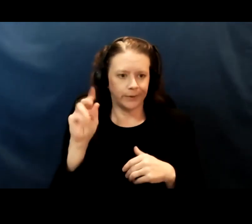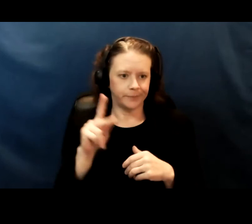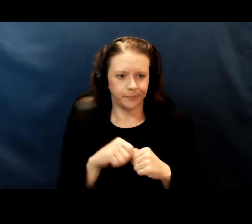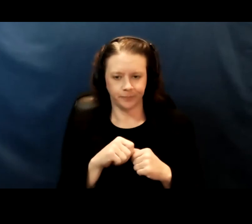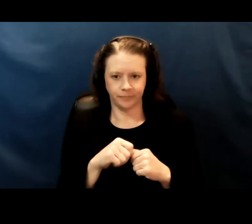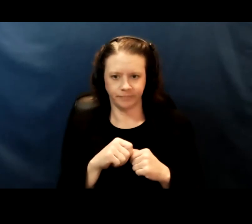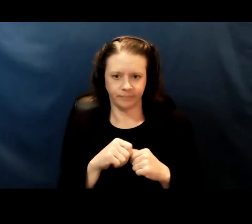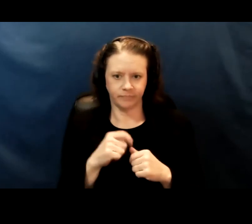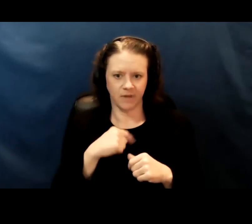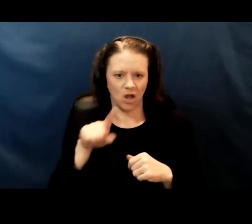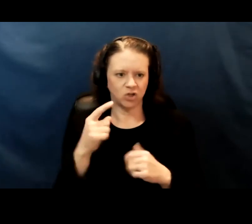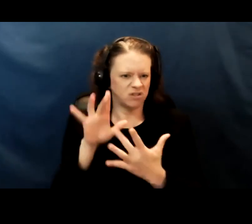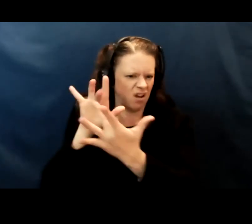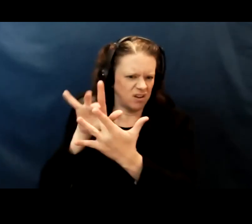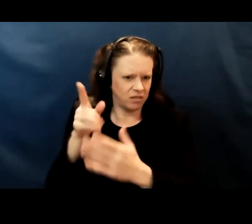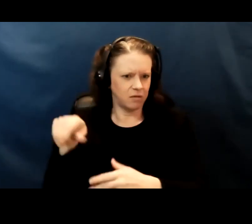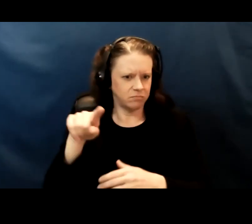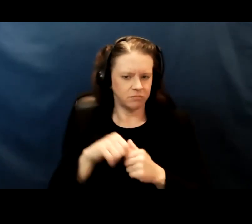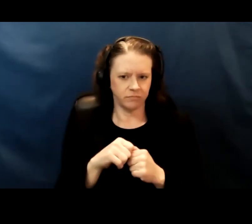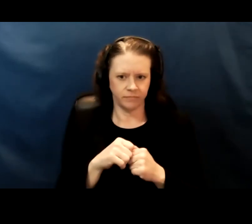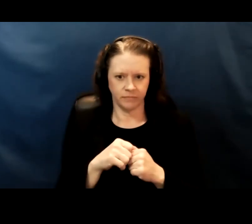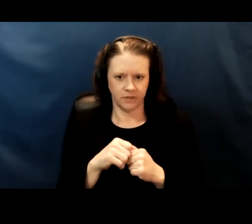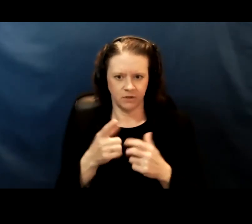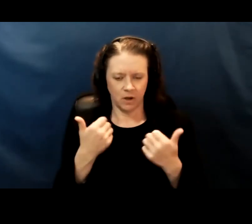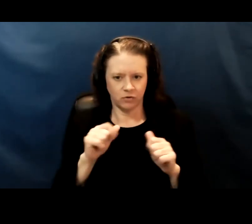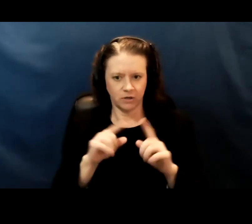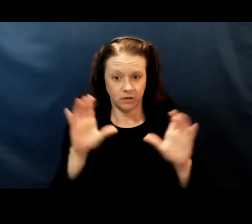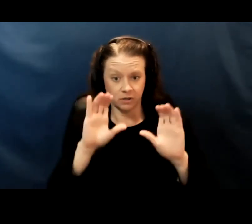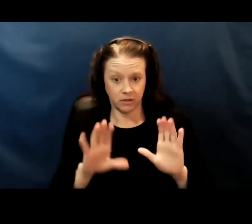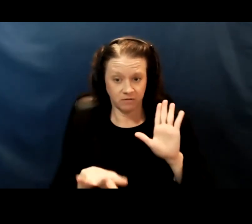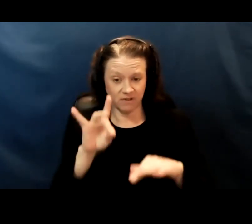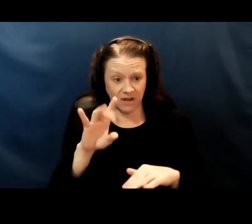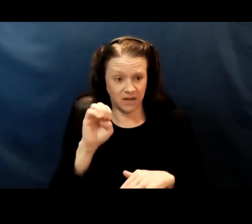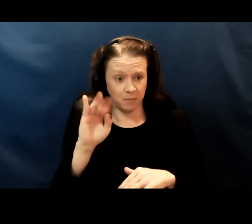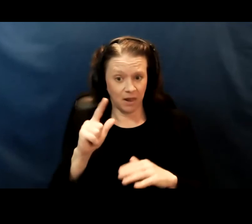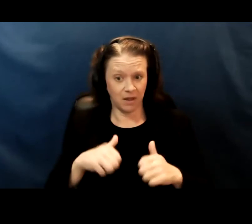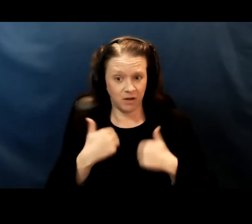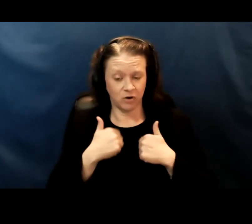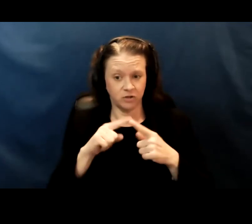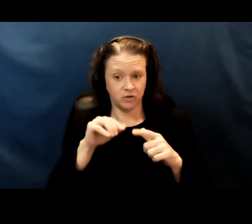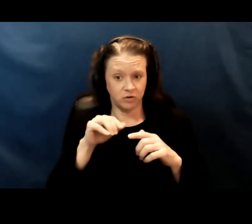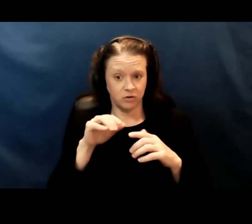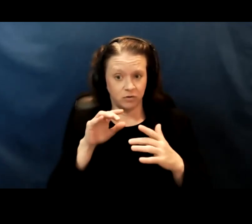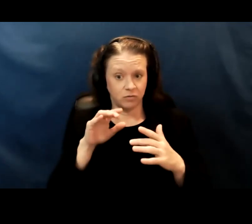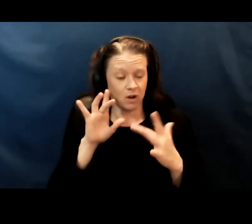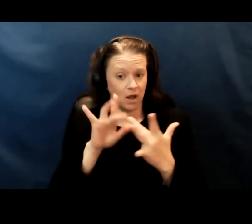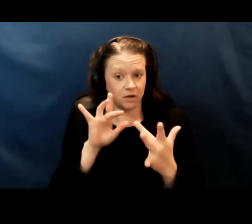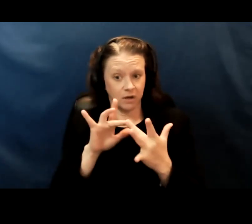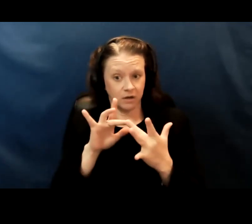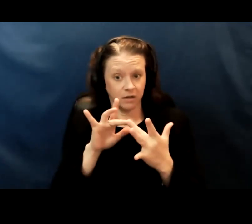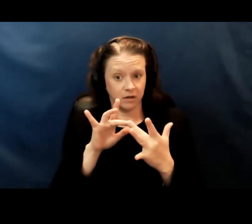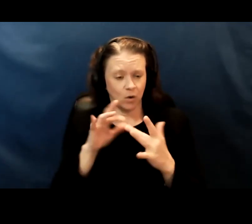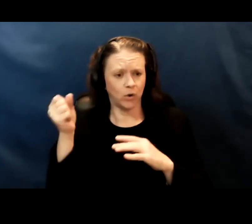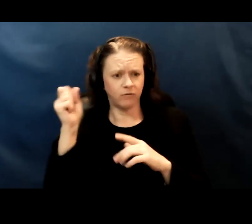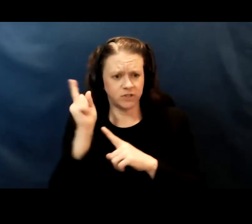So I try to find the email address to contact...and -- hold